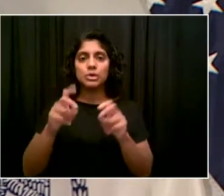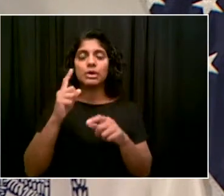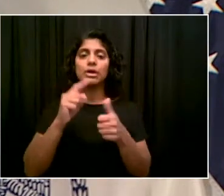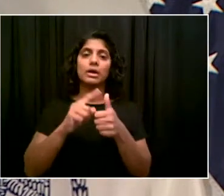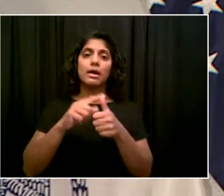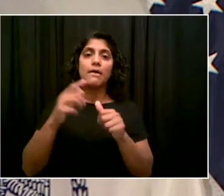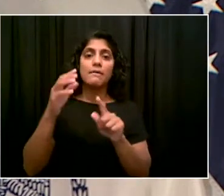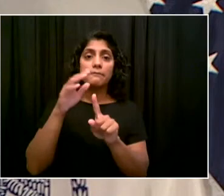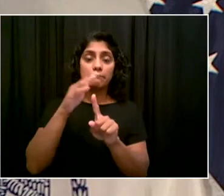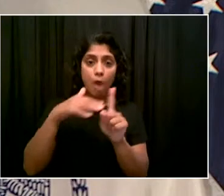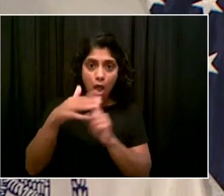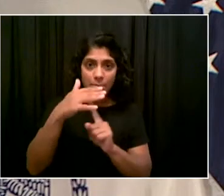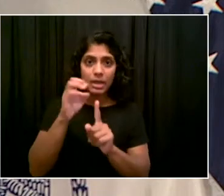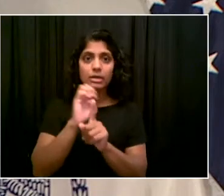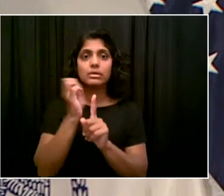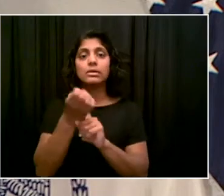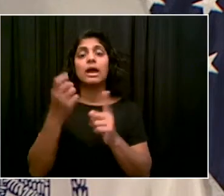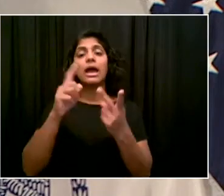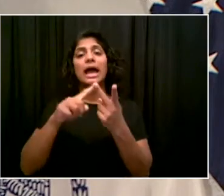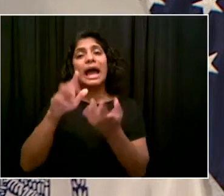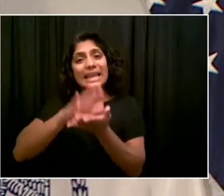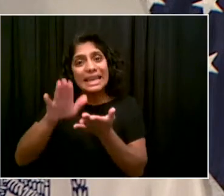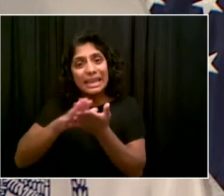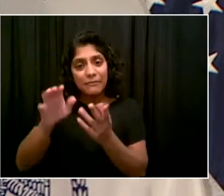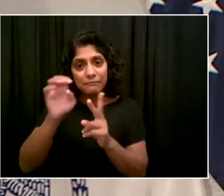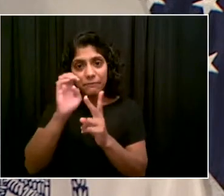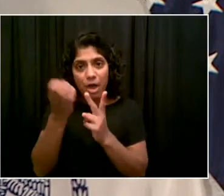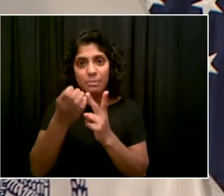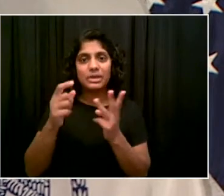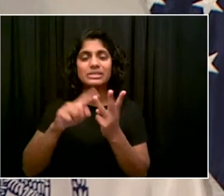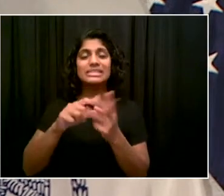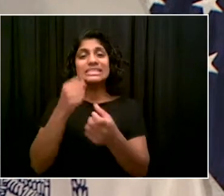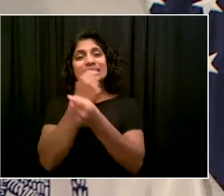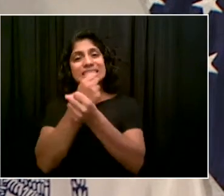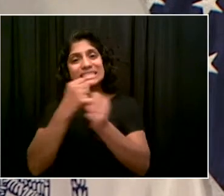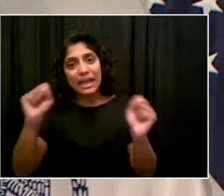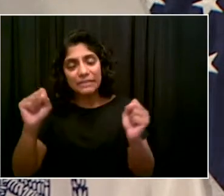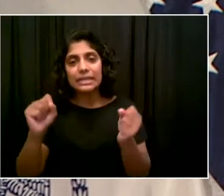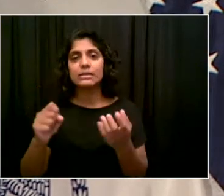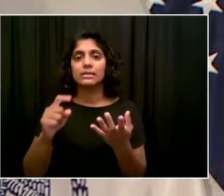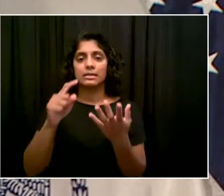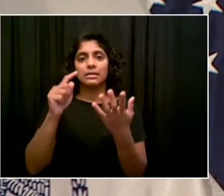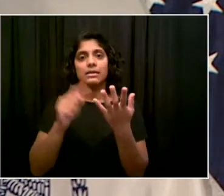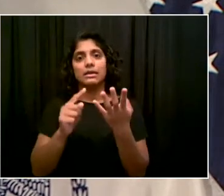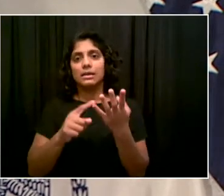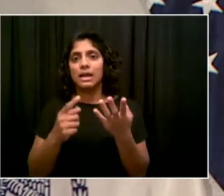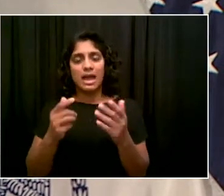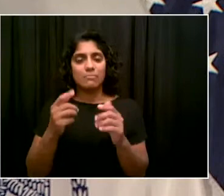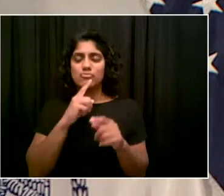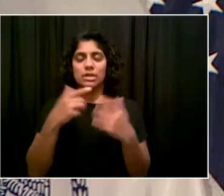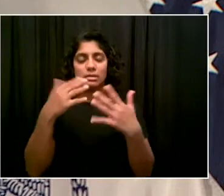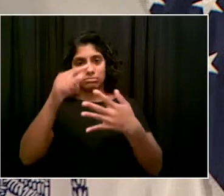OF THEIR CARS AND TURNED TO MASS TRANSIT WE WON'T BE ABLE TO SAVE THIS EARTH